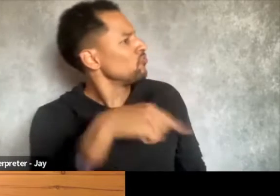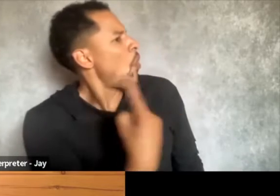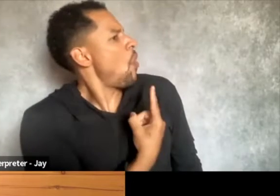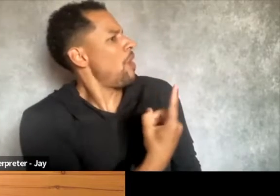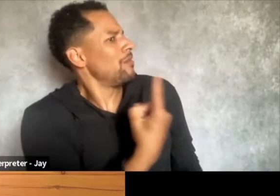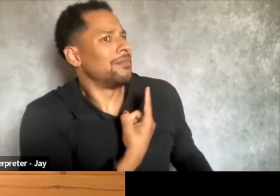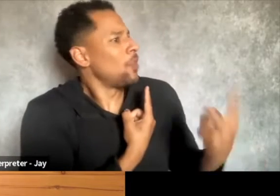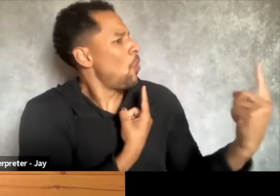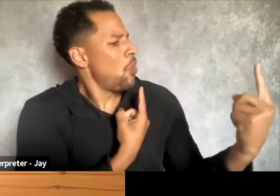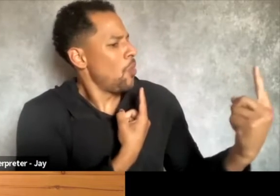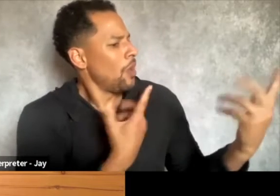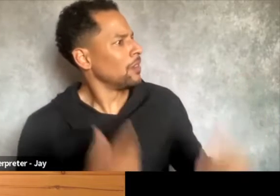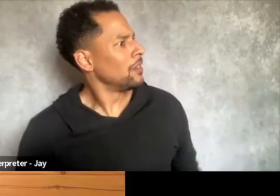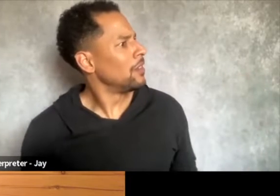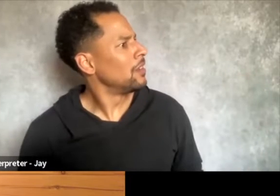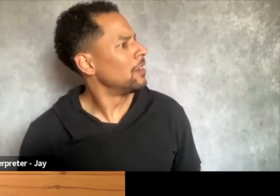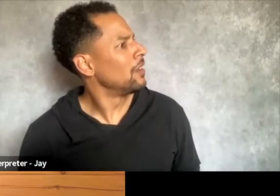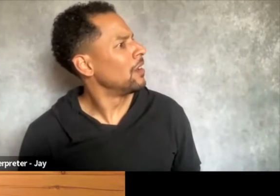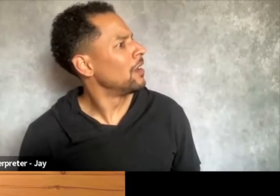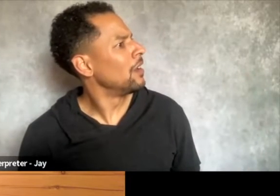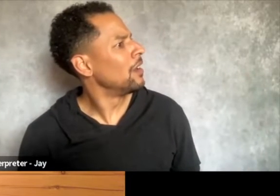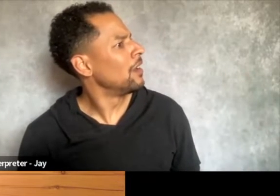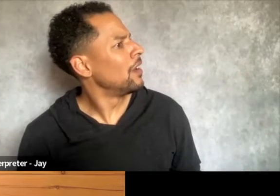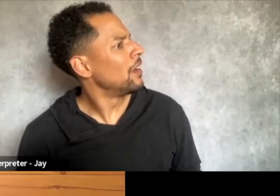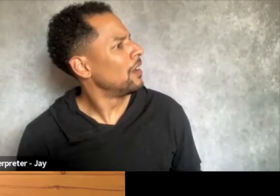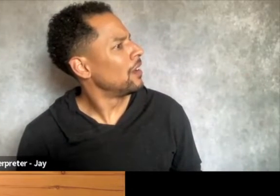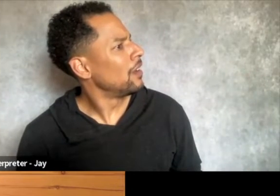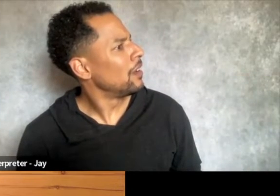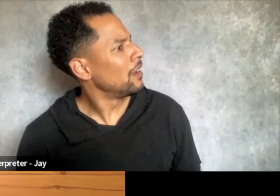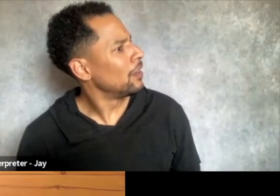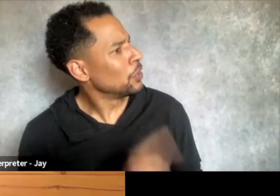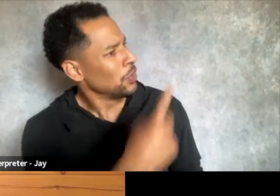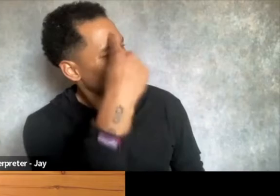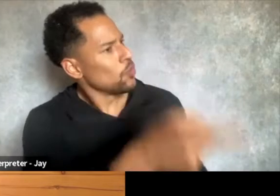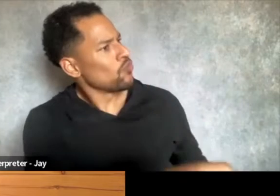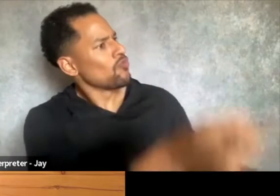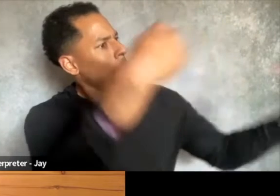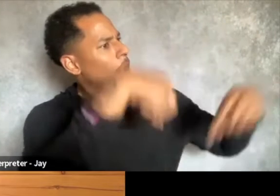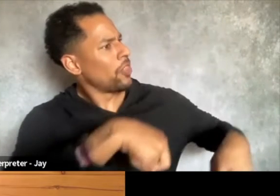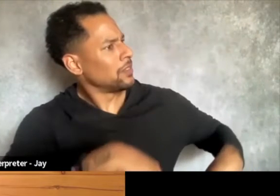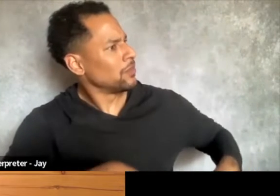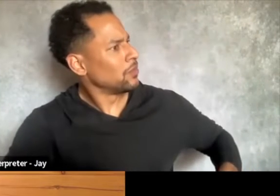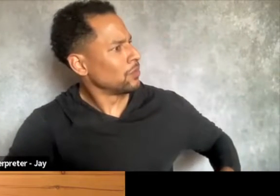Didn't think you'd come all this way.